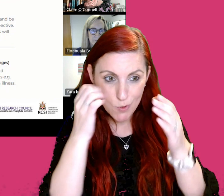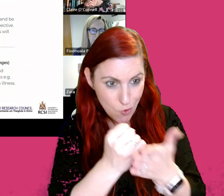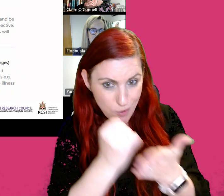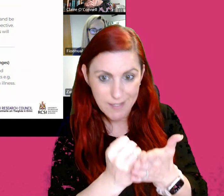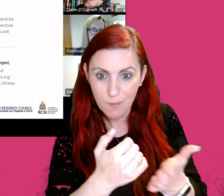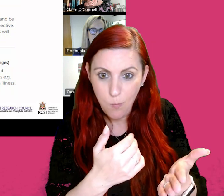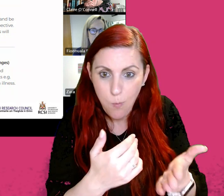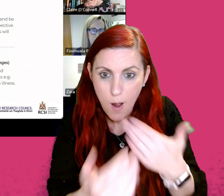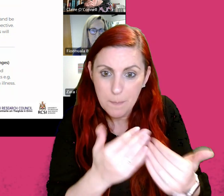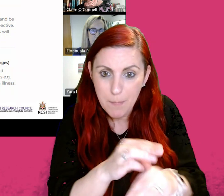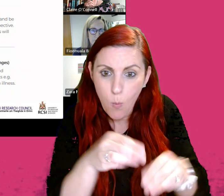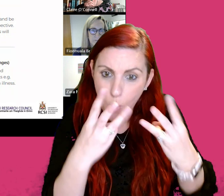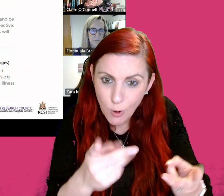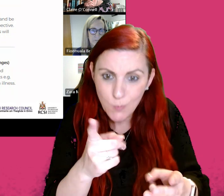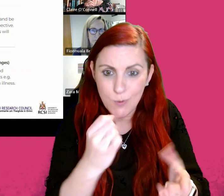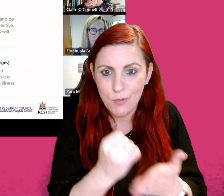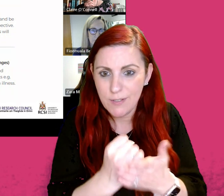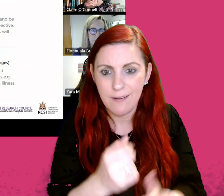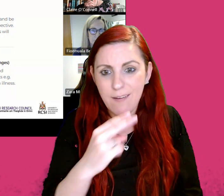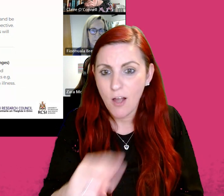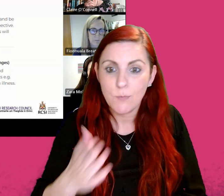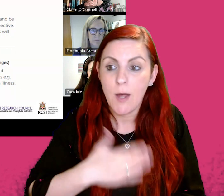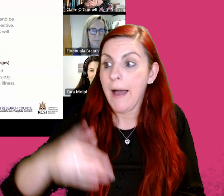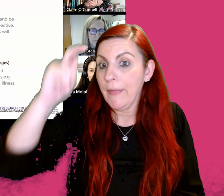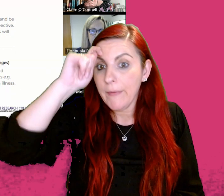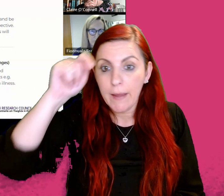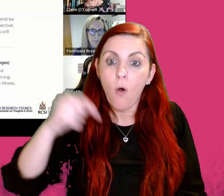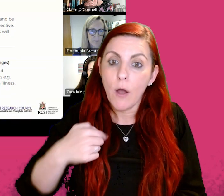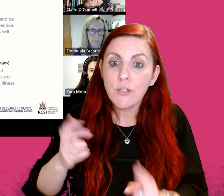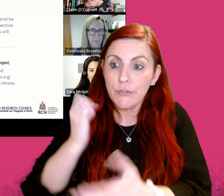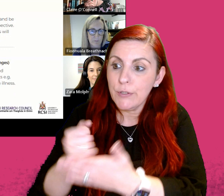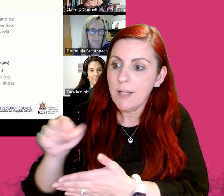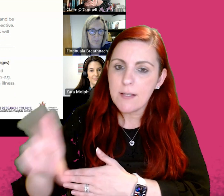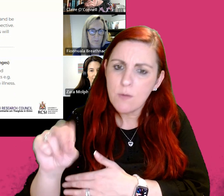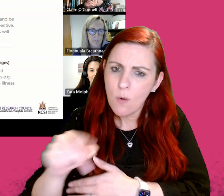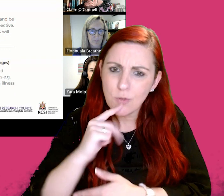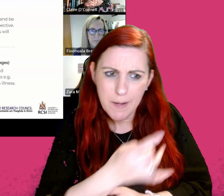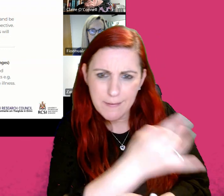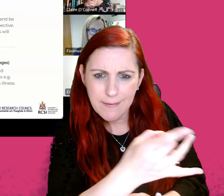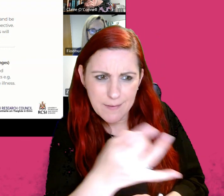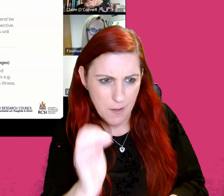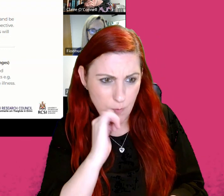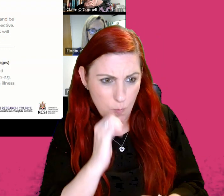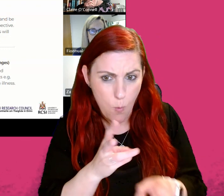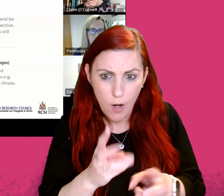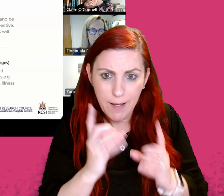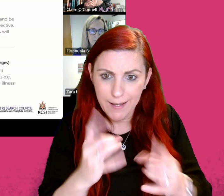know papers are fine but you know we are still um working in healthcare to try to help patients and